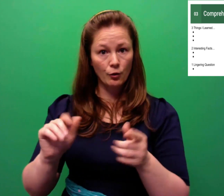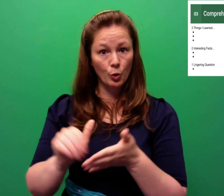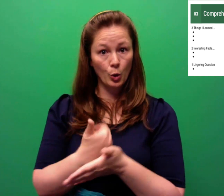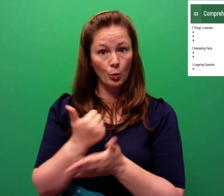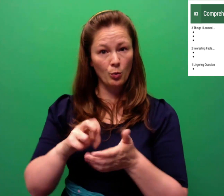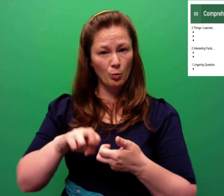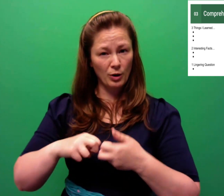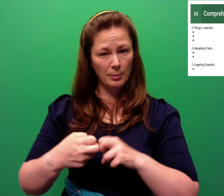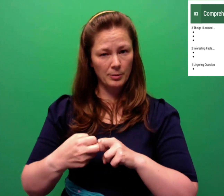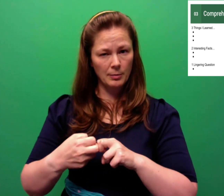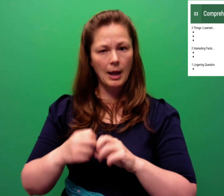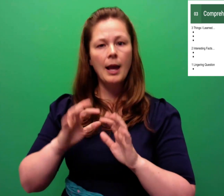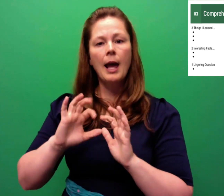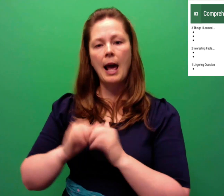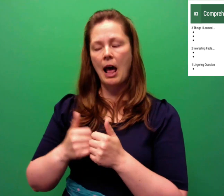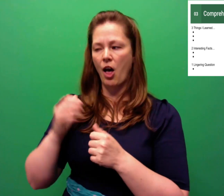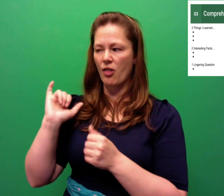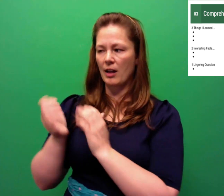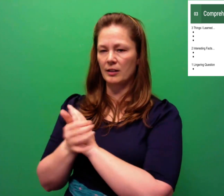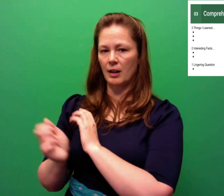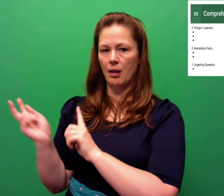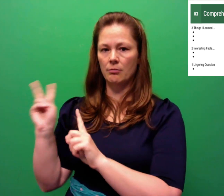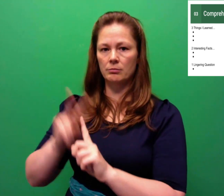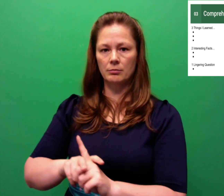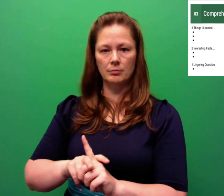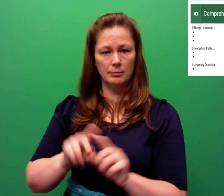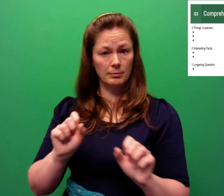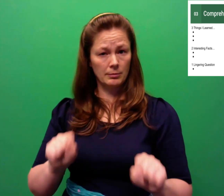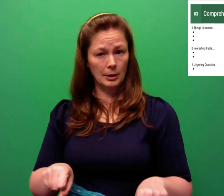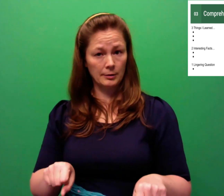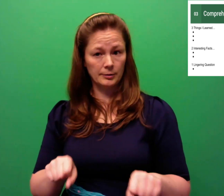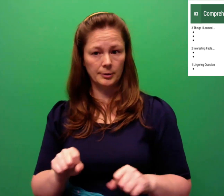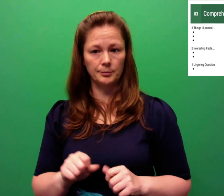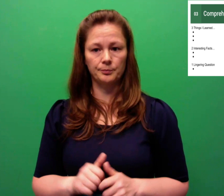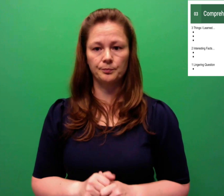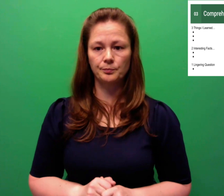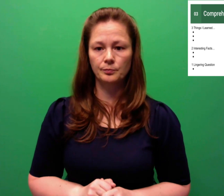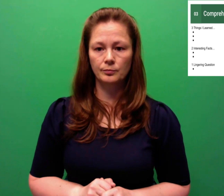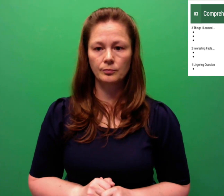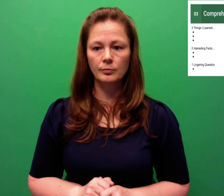and linking previous skills to novel problems promoting generalization of